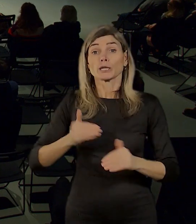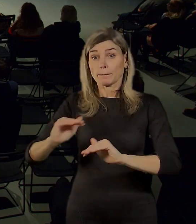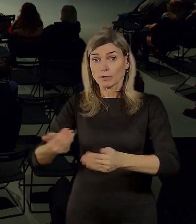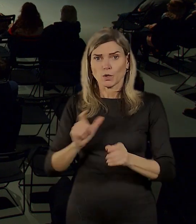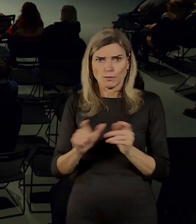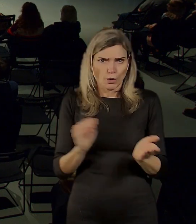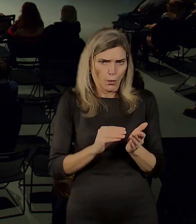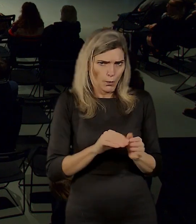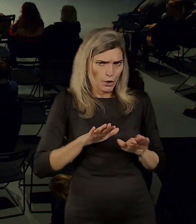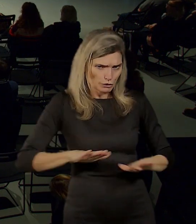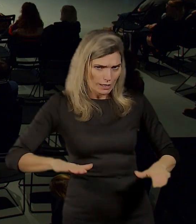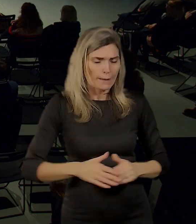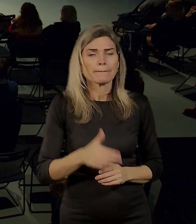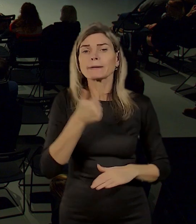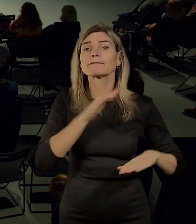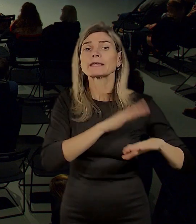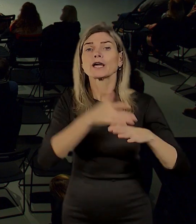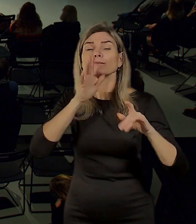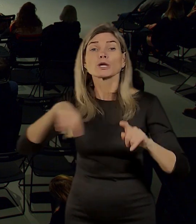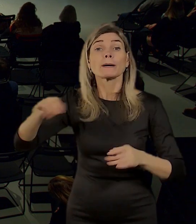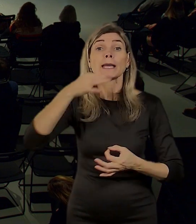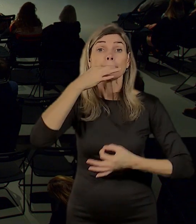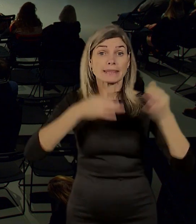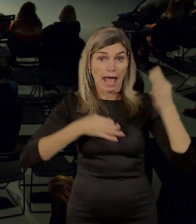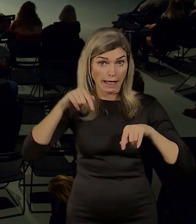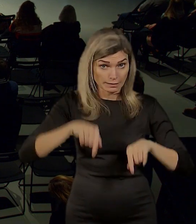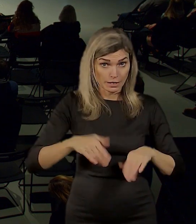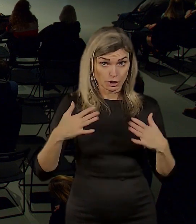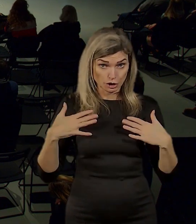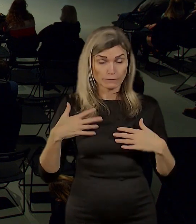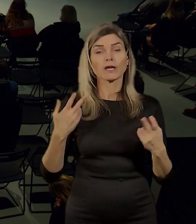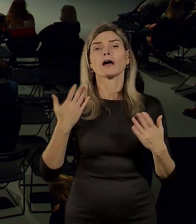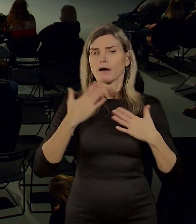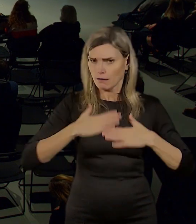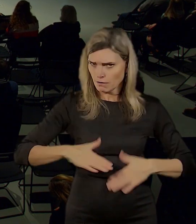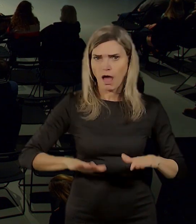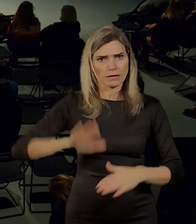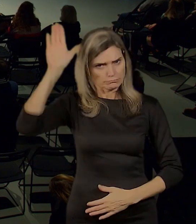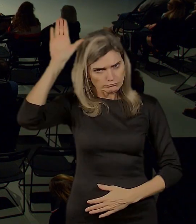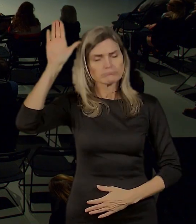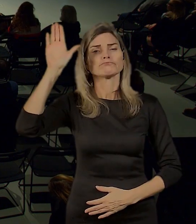, you can ask via slido.com,